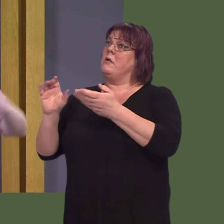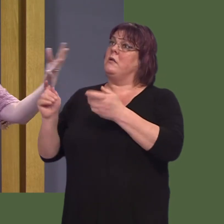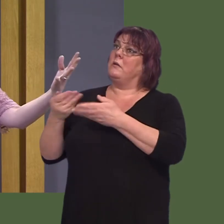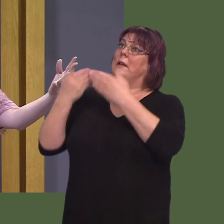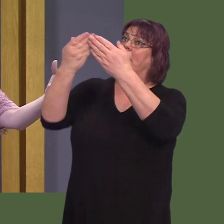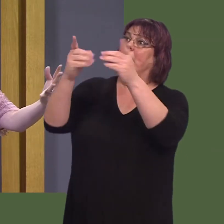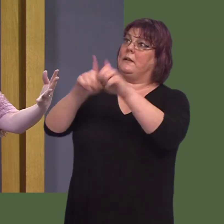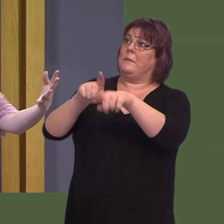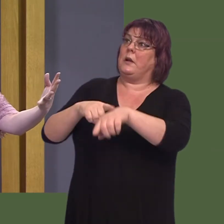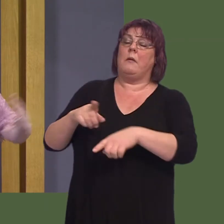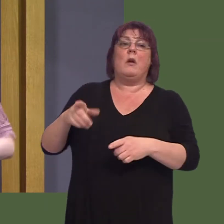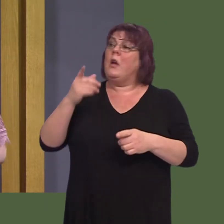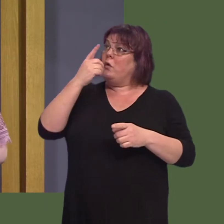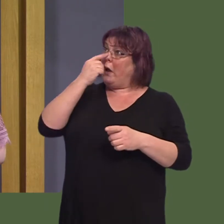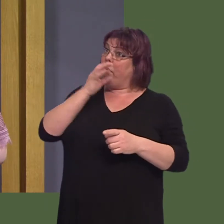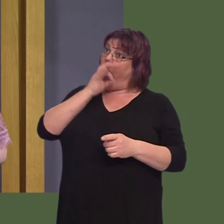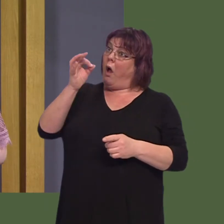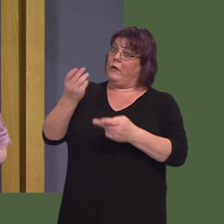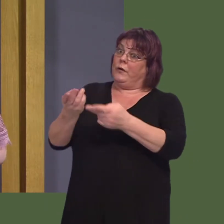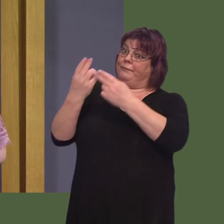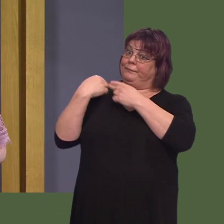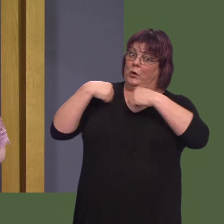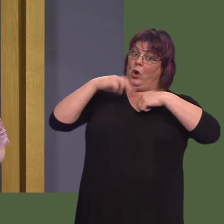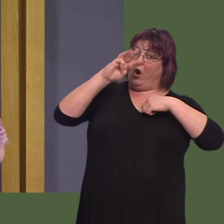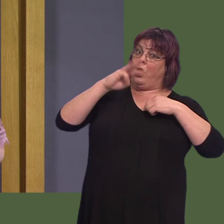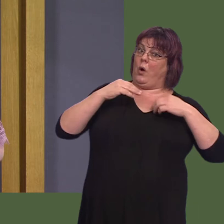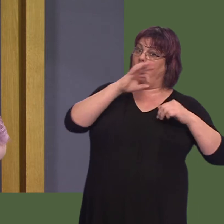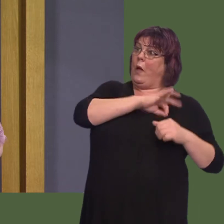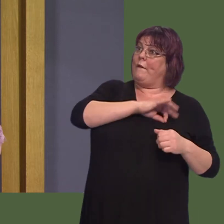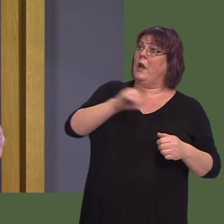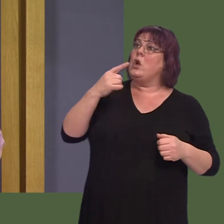We can stand here and moan about how welfare will affect our citizens, and I agree with